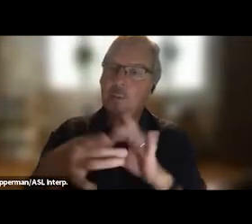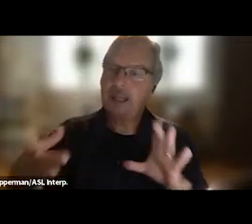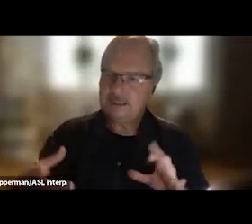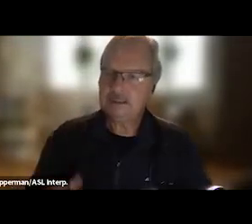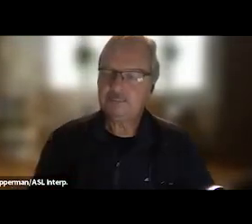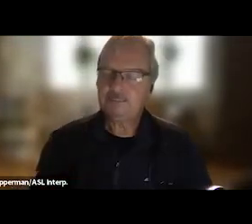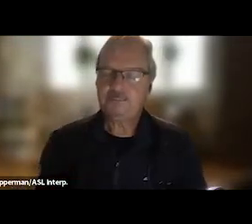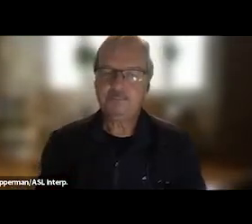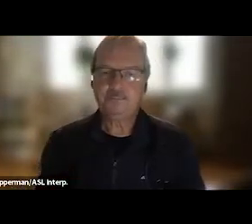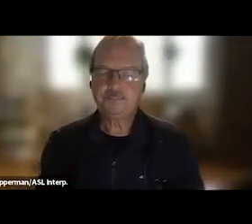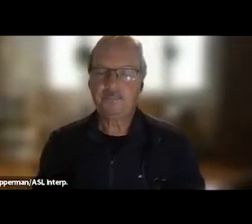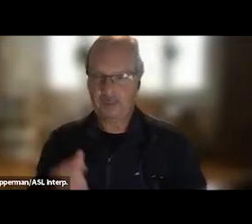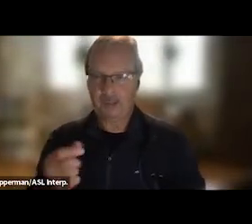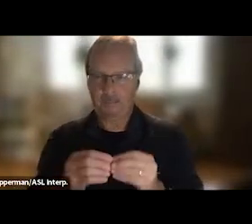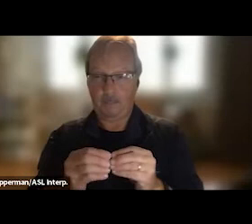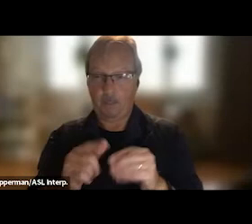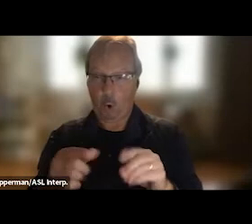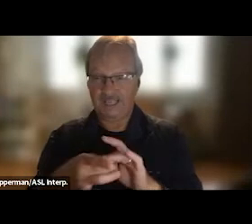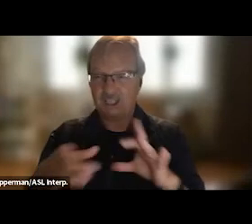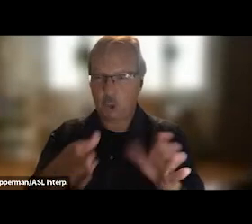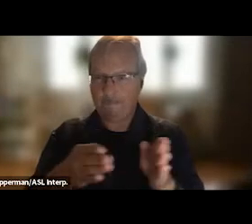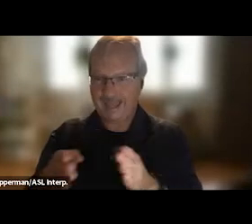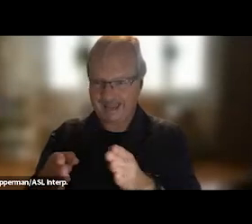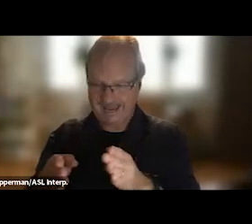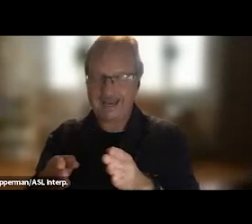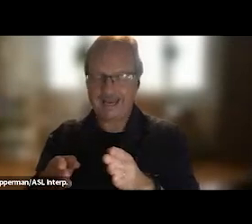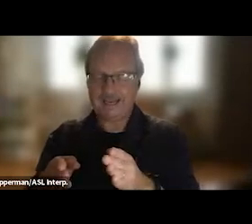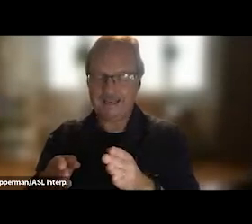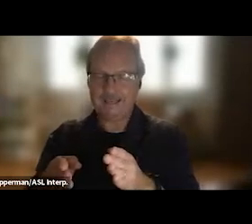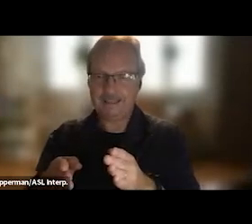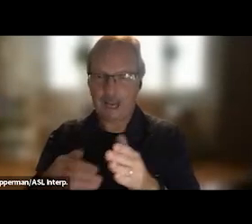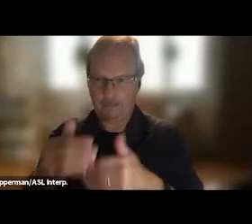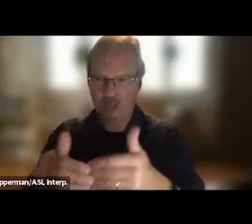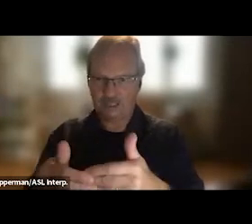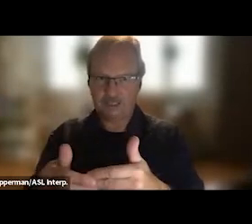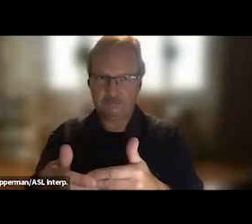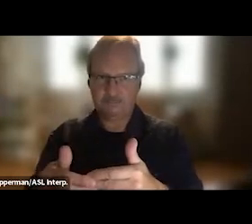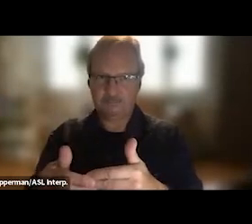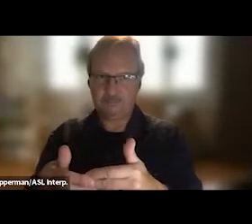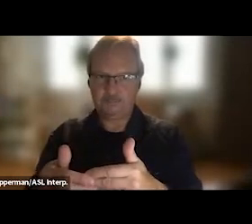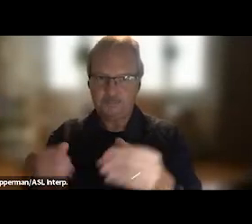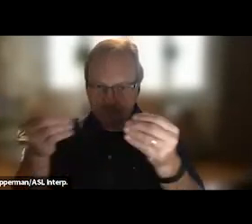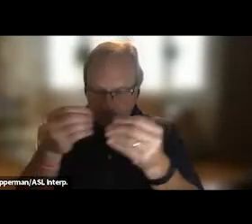A little bit more in our discharge planning process. We put alerts into our fender management system, OMS.